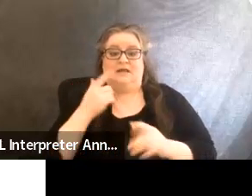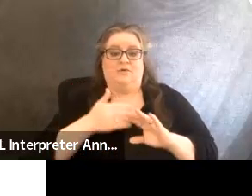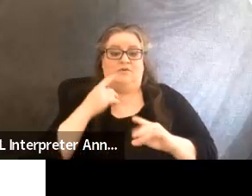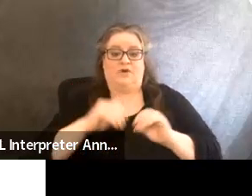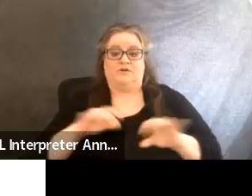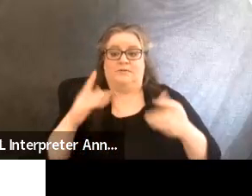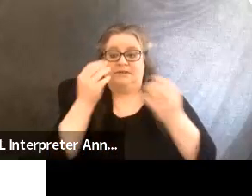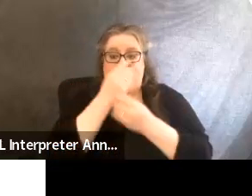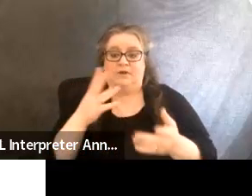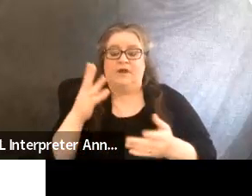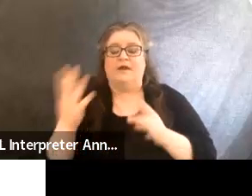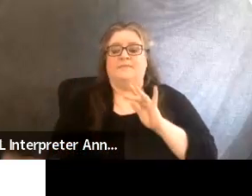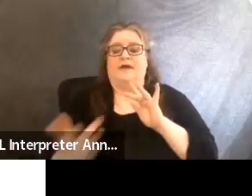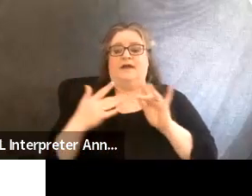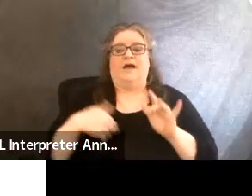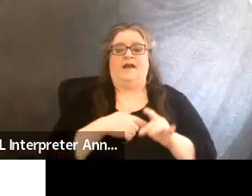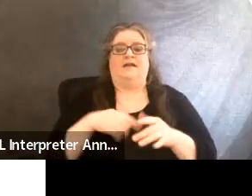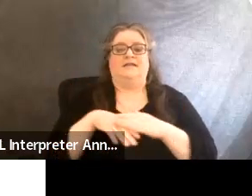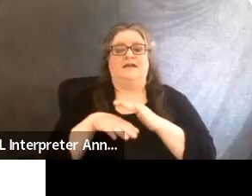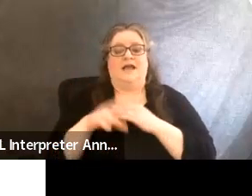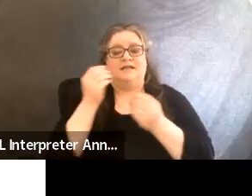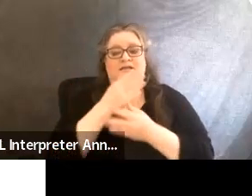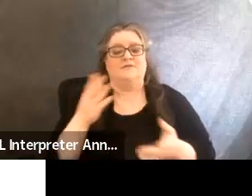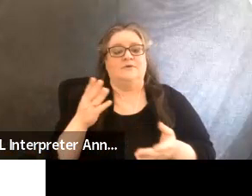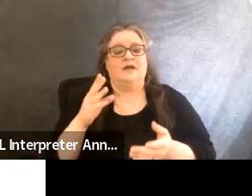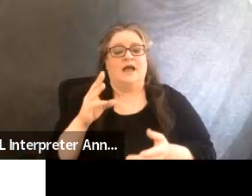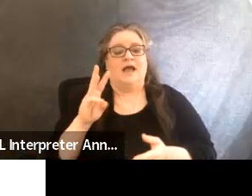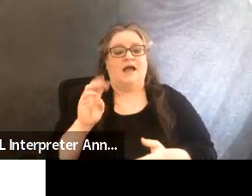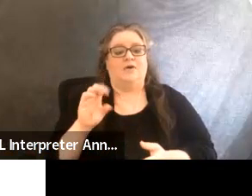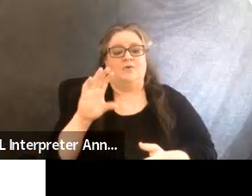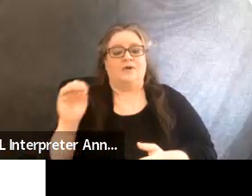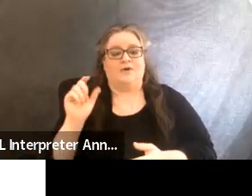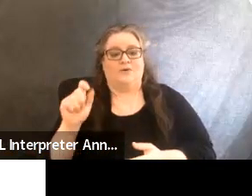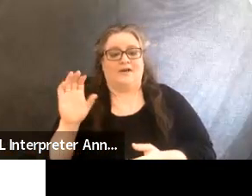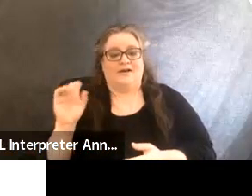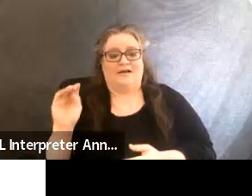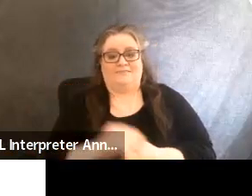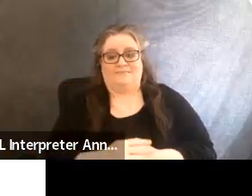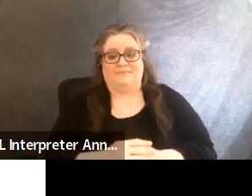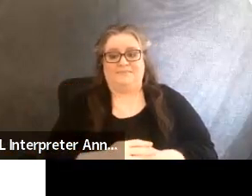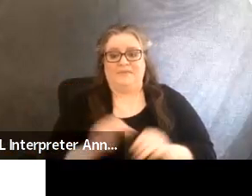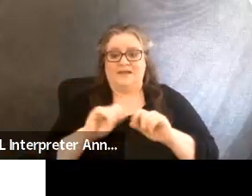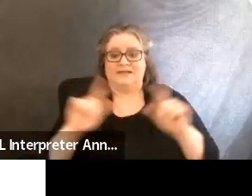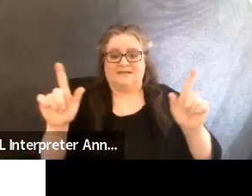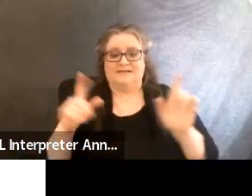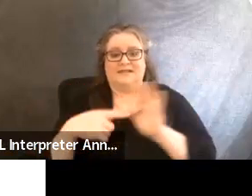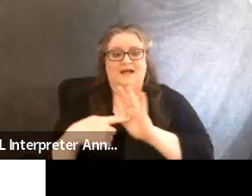by contacting us at accessinfo@theweco.com This slide shows the title of the presentation